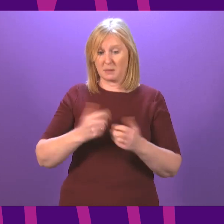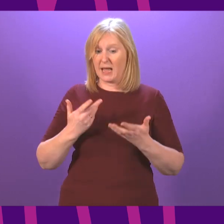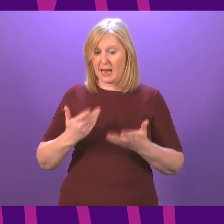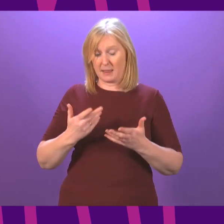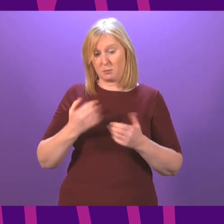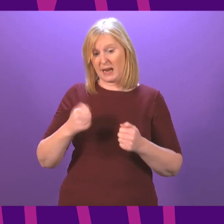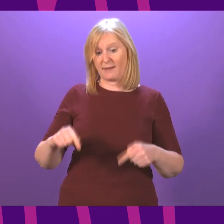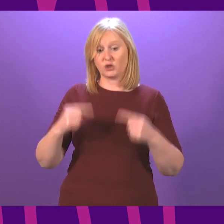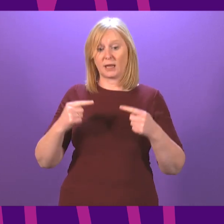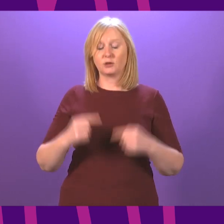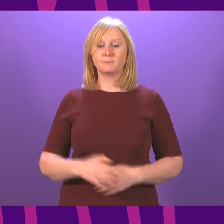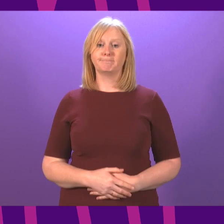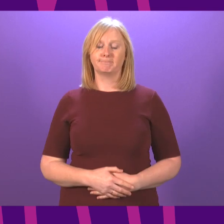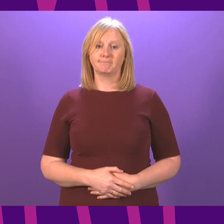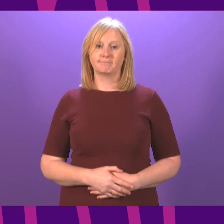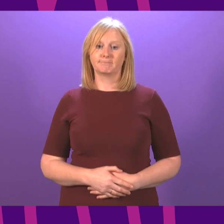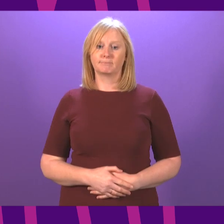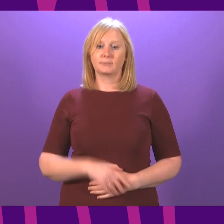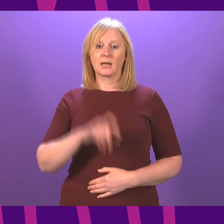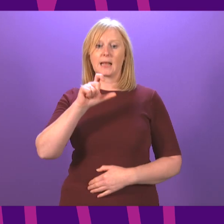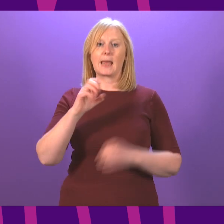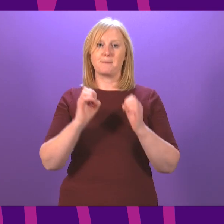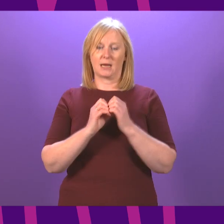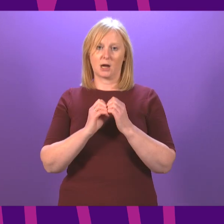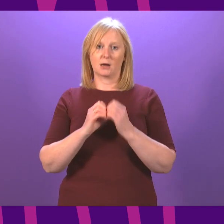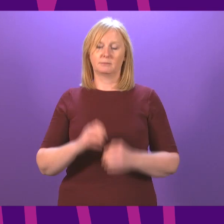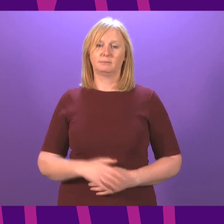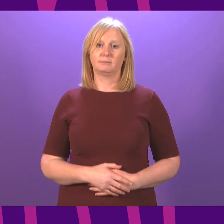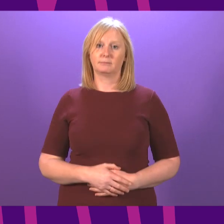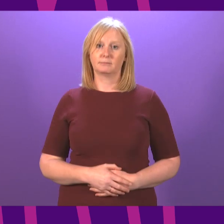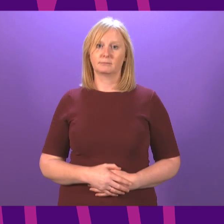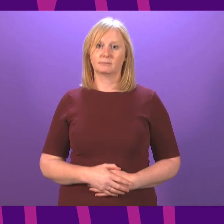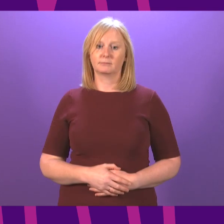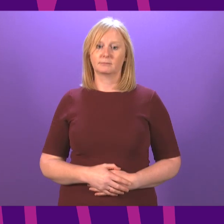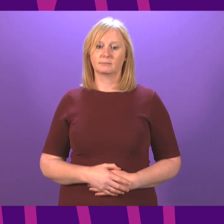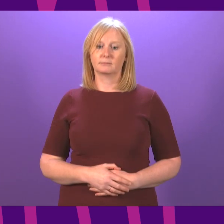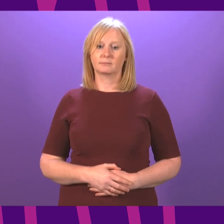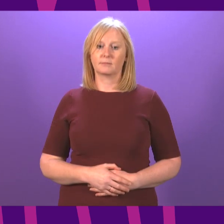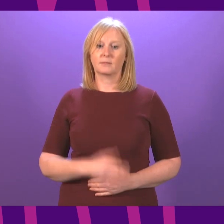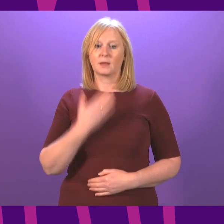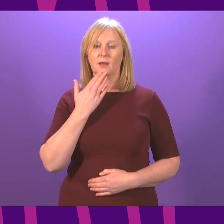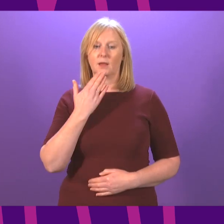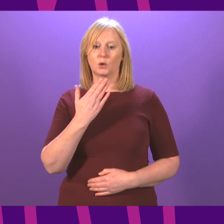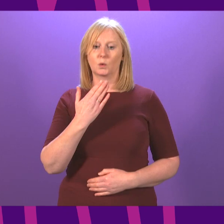Claire Baker (Mid Scotland and Fife) (Lab): At a meeting of the Culture, Tourism, Europe and External Affairs Committee last month, the cabinet